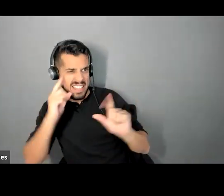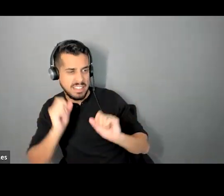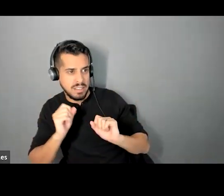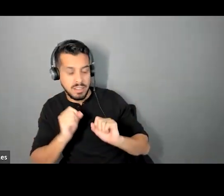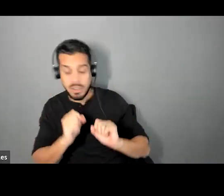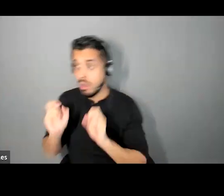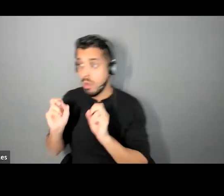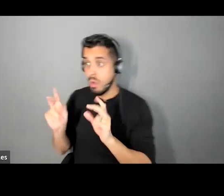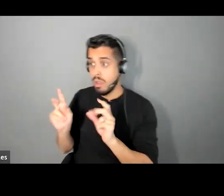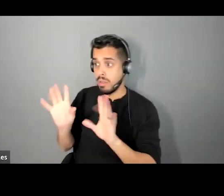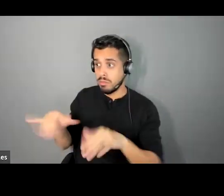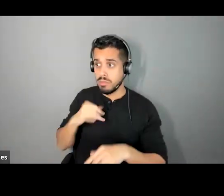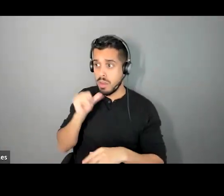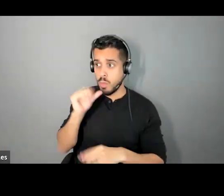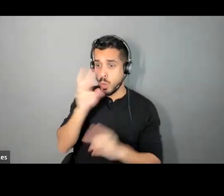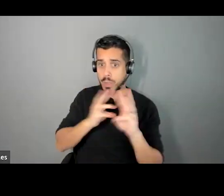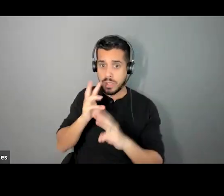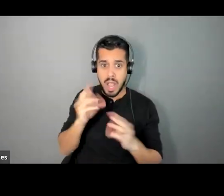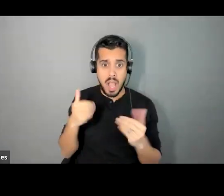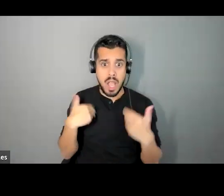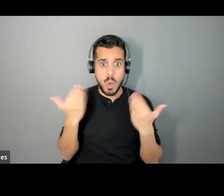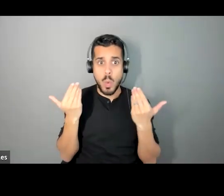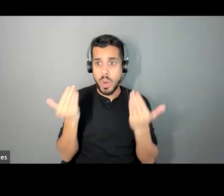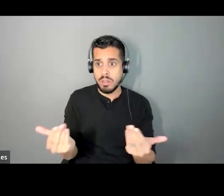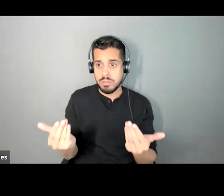Okay, no worries. Well, then, um... I'll go ahead and, uh... I'll just-- I'll do a--